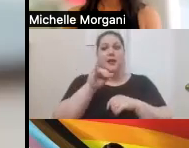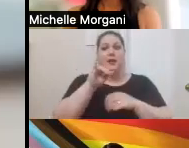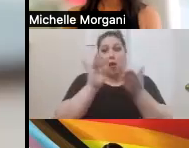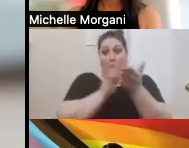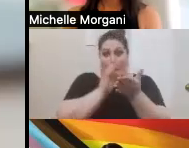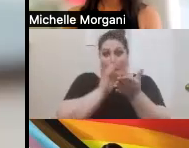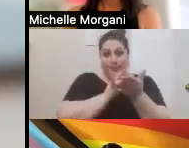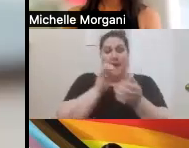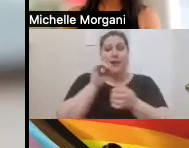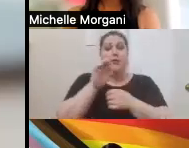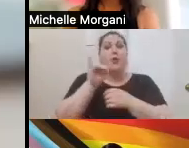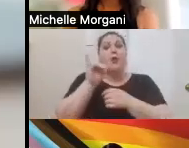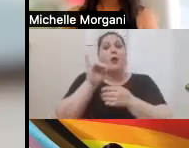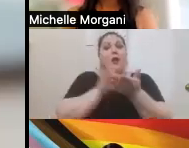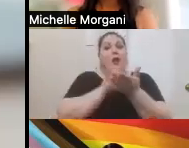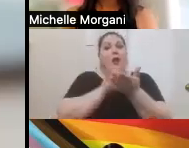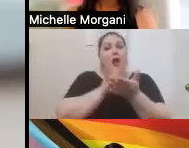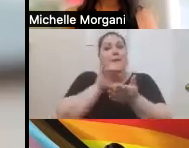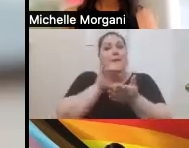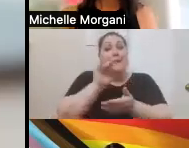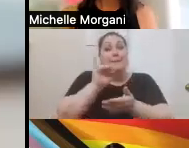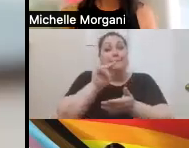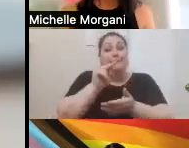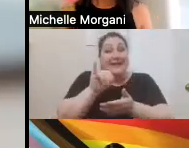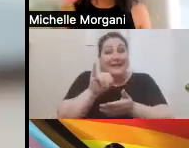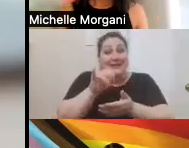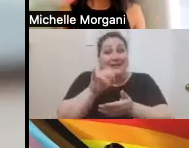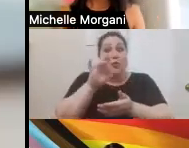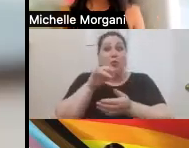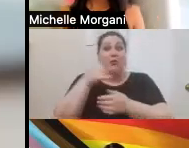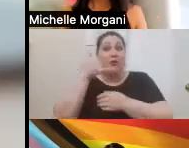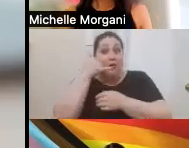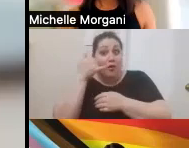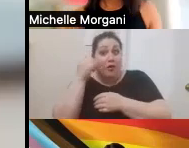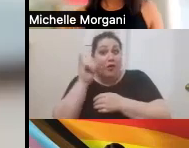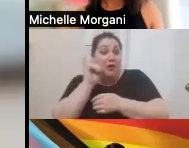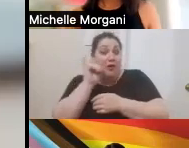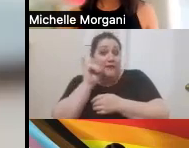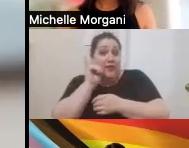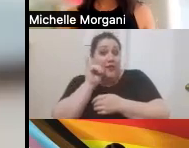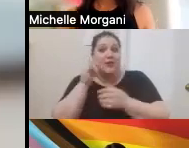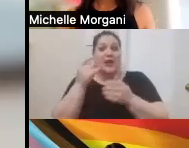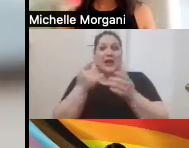and then iPhone for even smaller, sometimes anchoring the hands and using the thumbs.